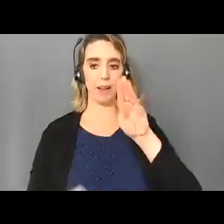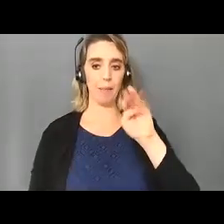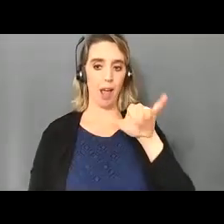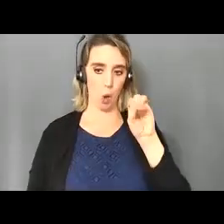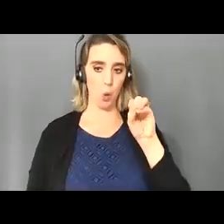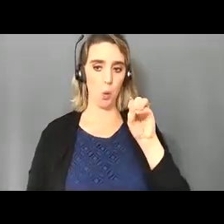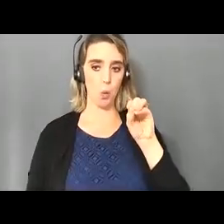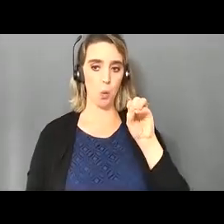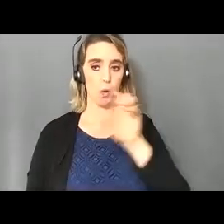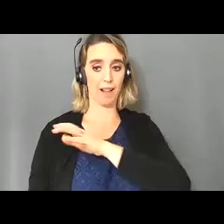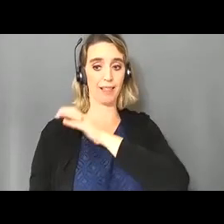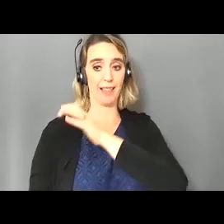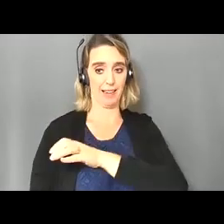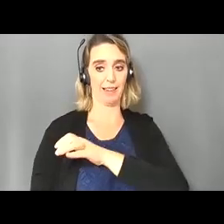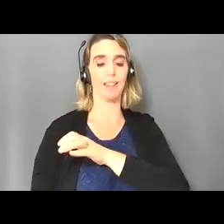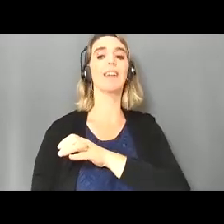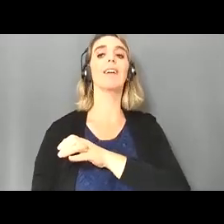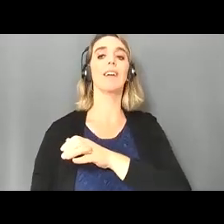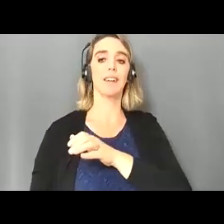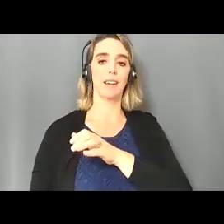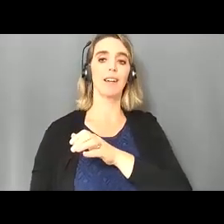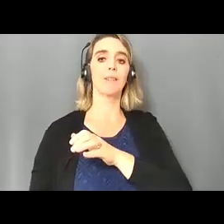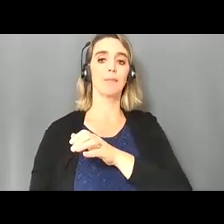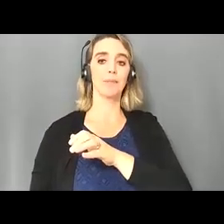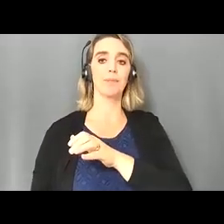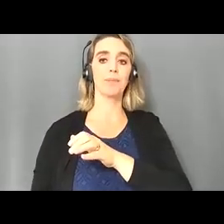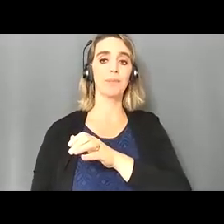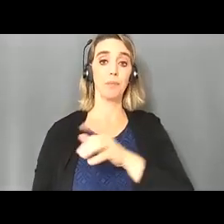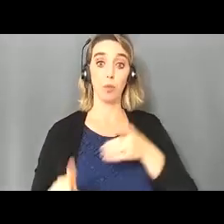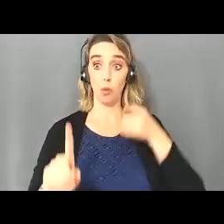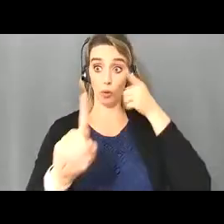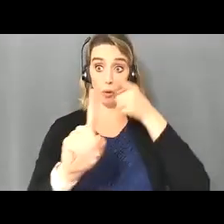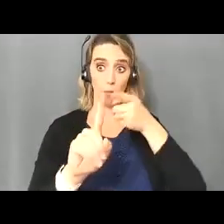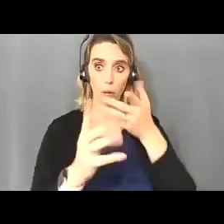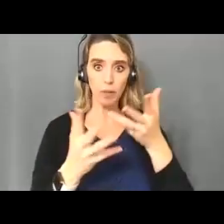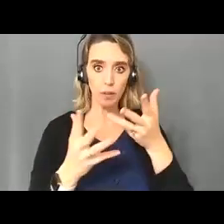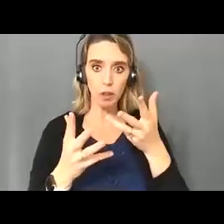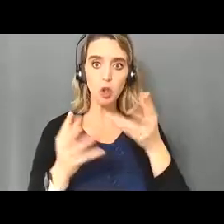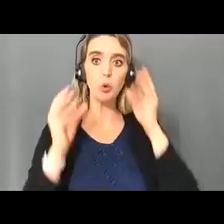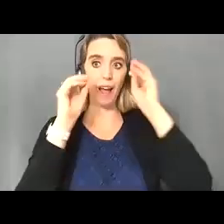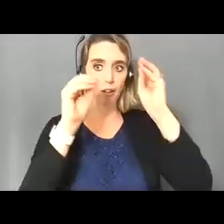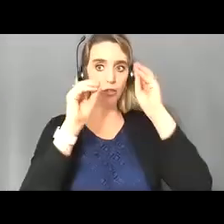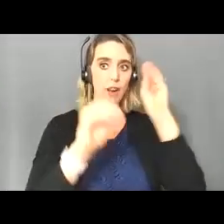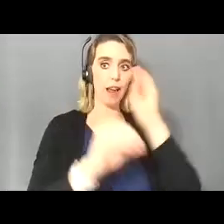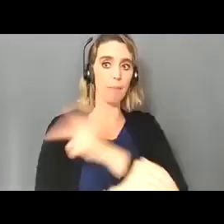put information out there for the sole purpose of educating patients and their caregivers.